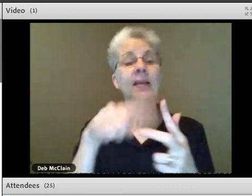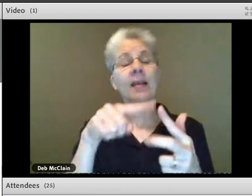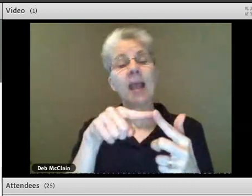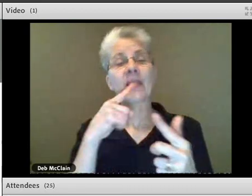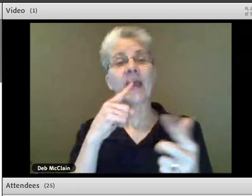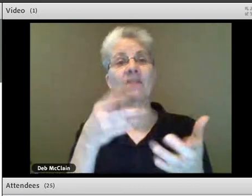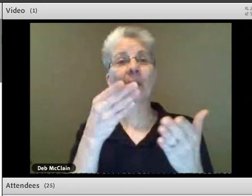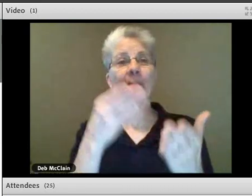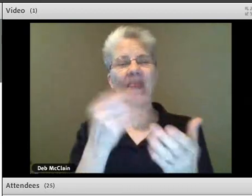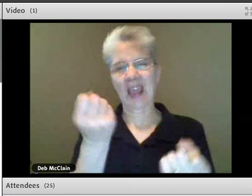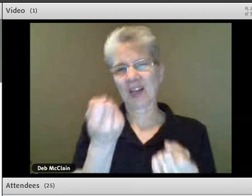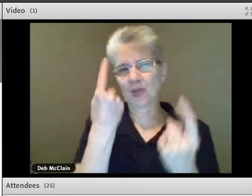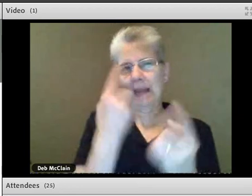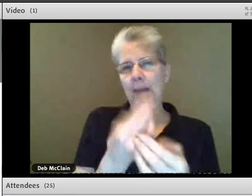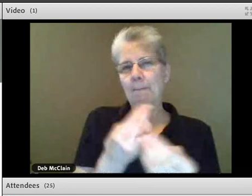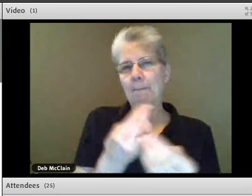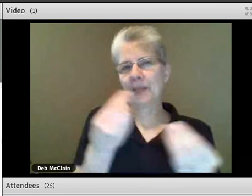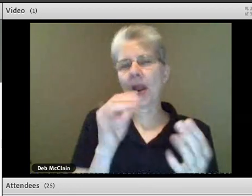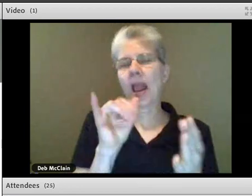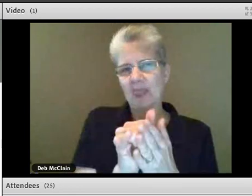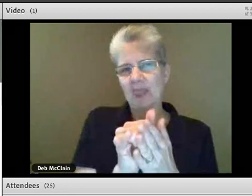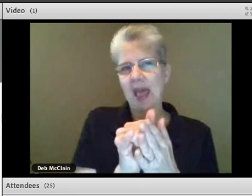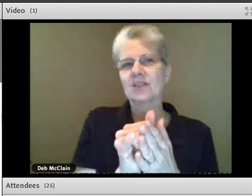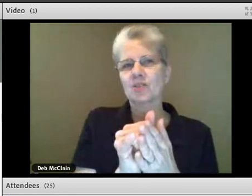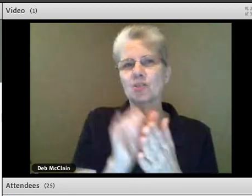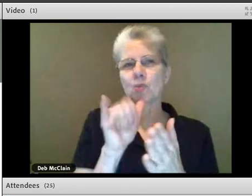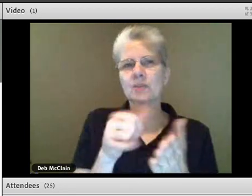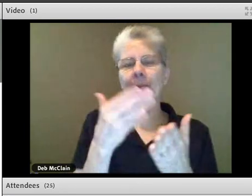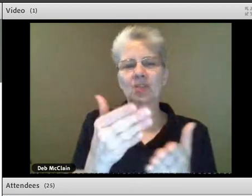they understand the material, and that's your submissions piece.